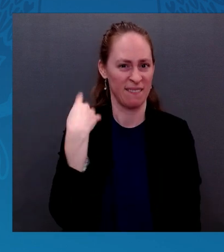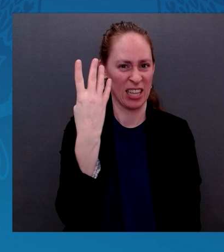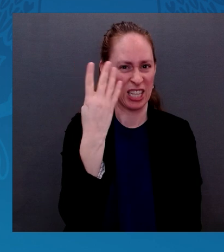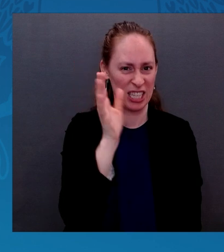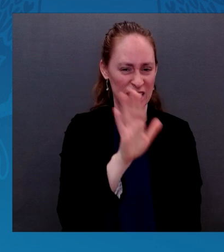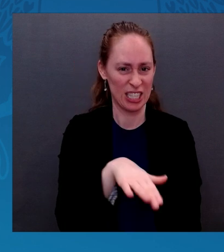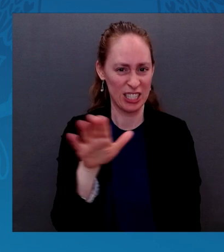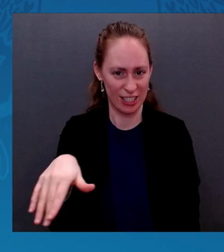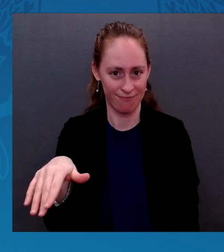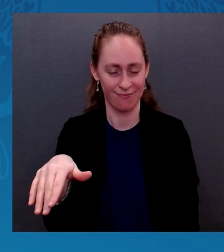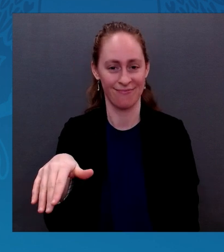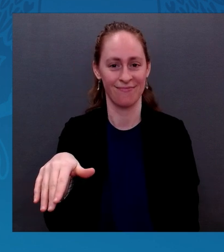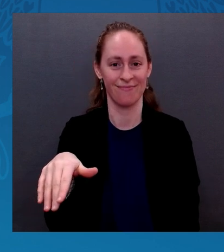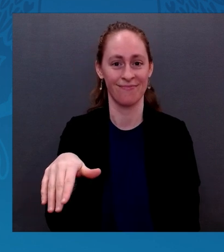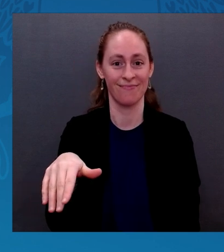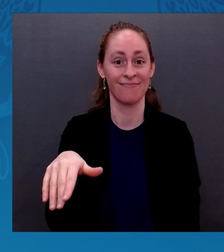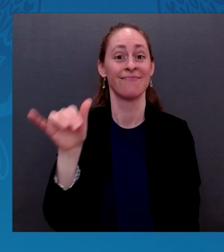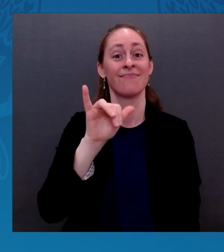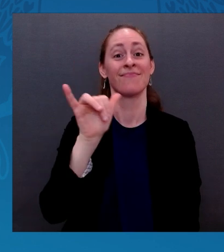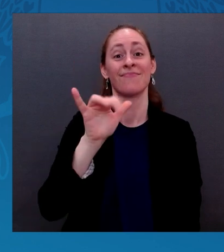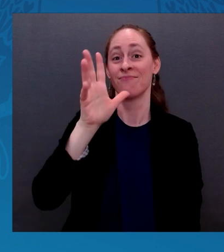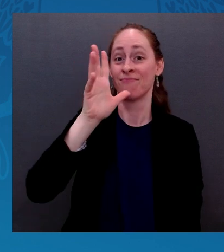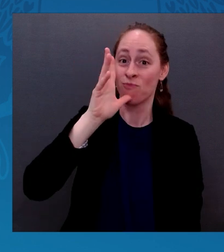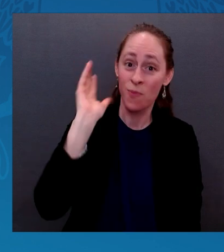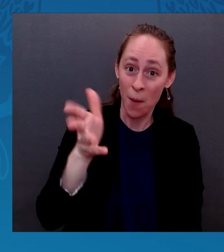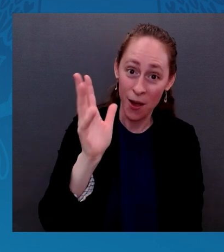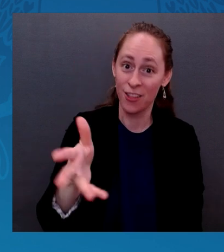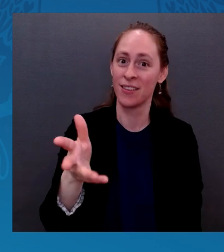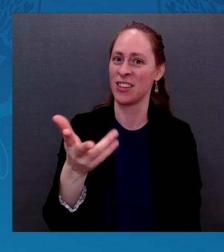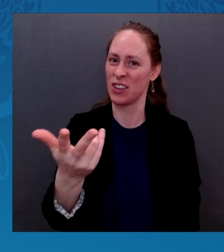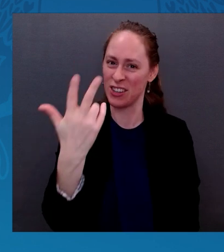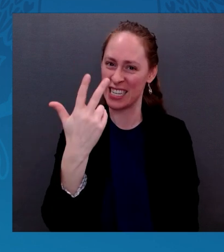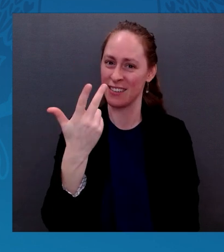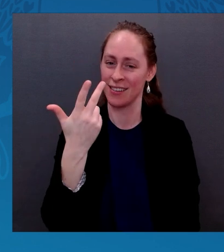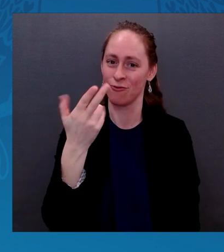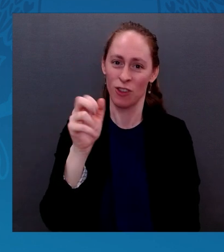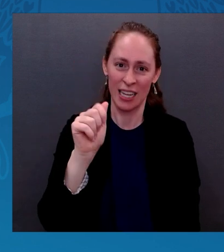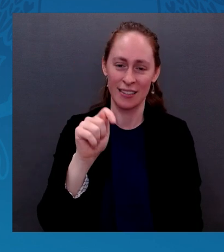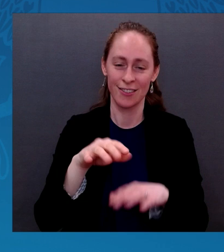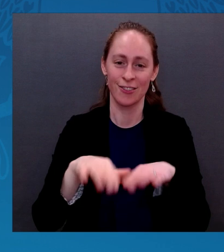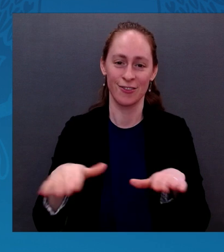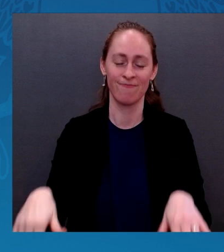Can you tell us a little bit about your story and about that process? Ms. Jones: Good morning. Good.